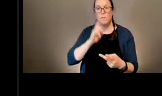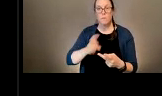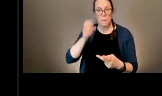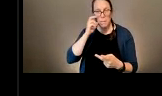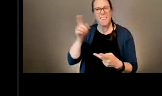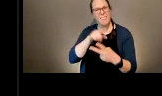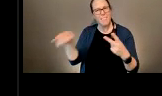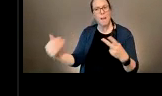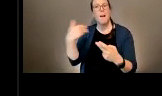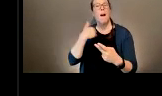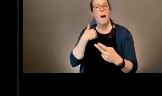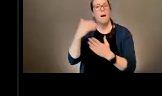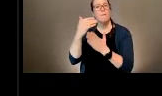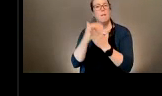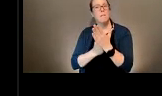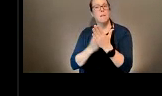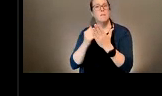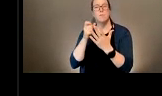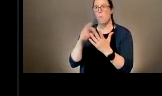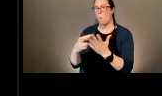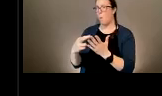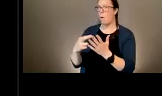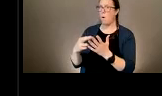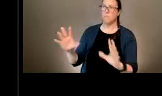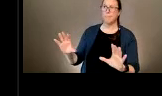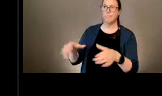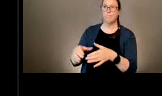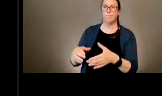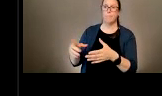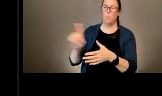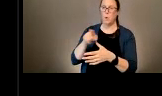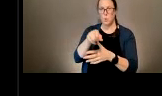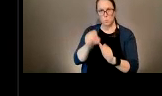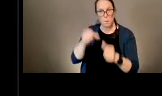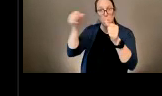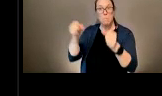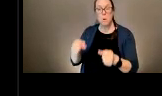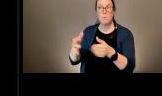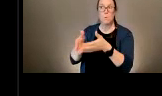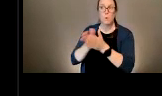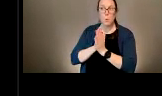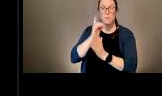or forums where you can post kind of what you're looking for.